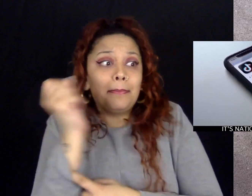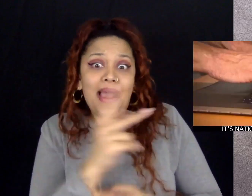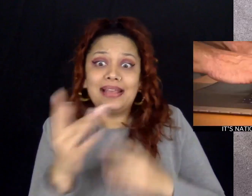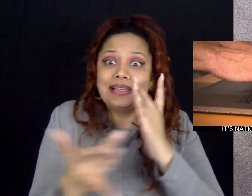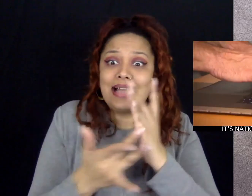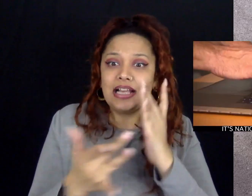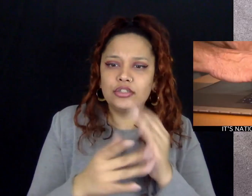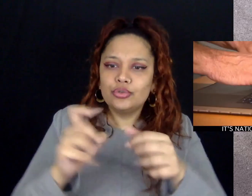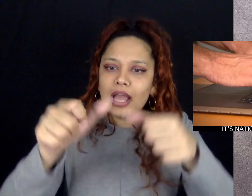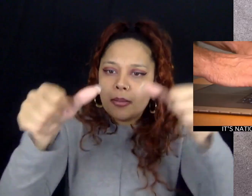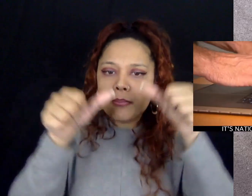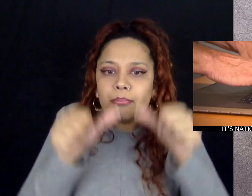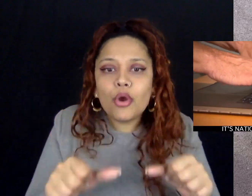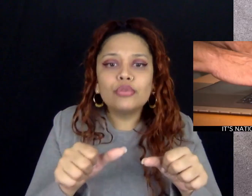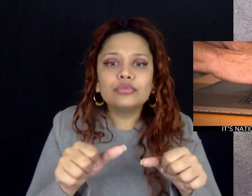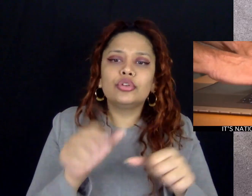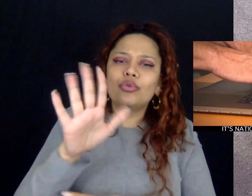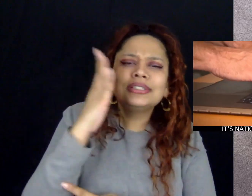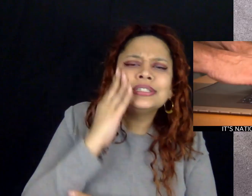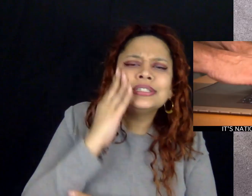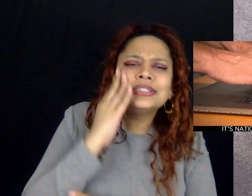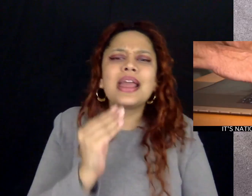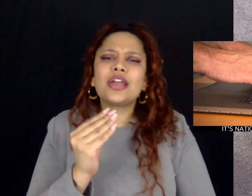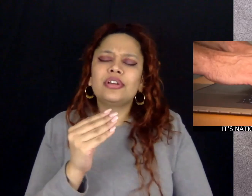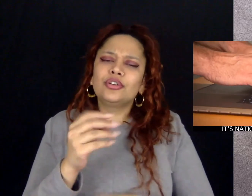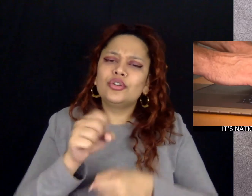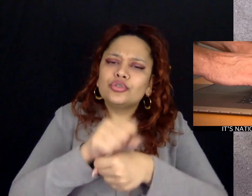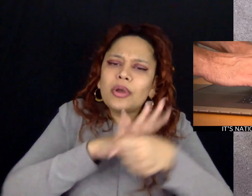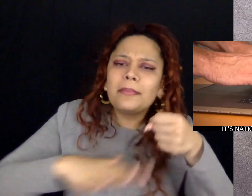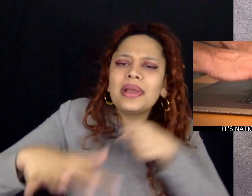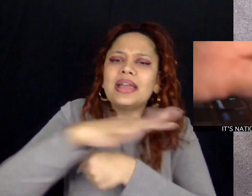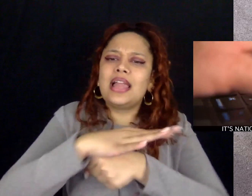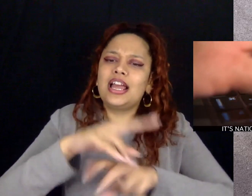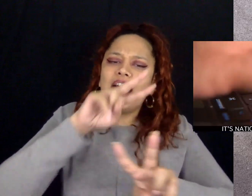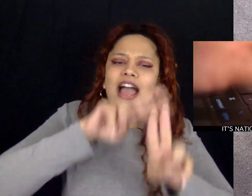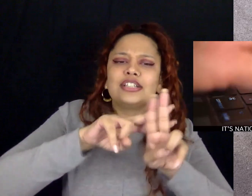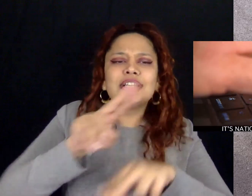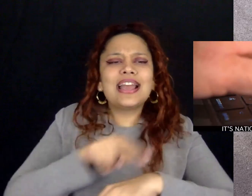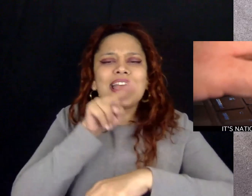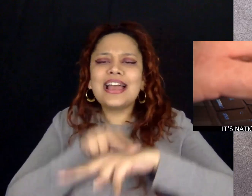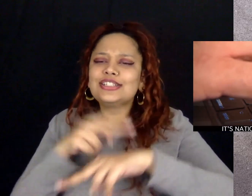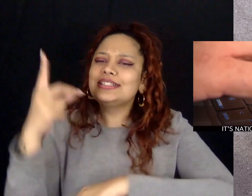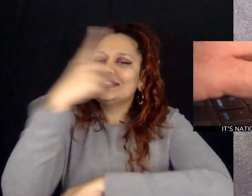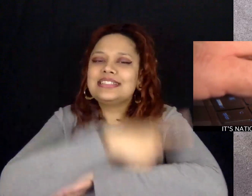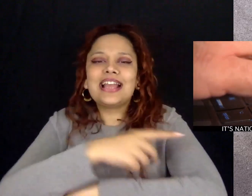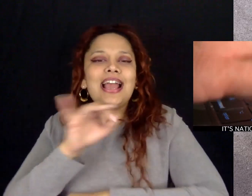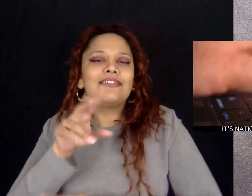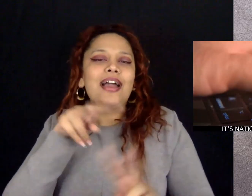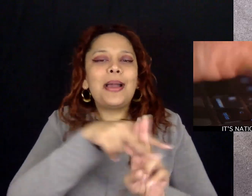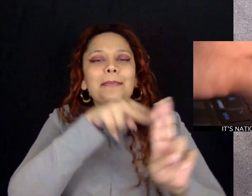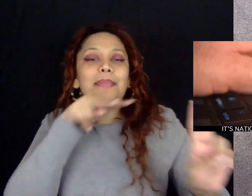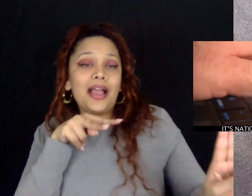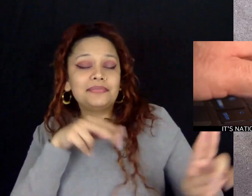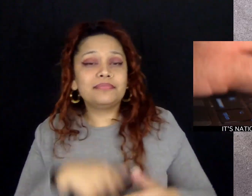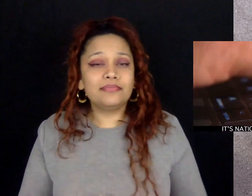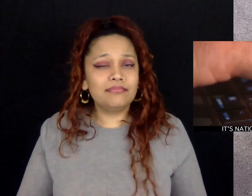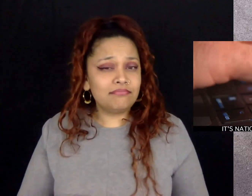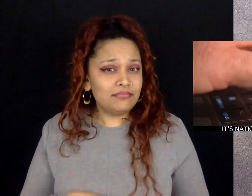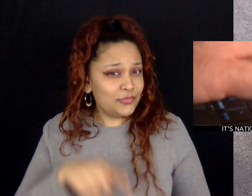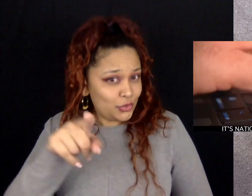and once you get back on technology you can post about your experience with the social media hashtag national day of unplugging